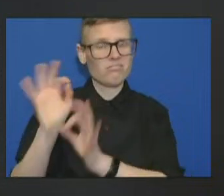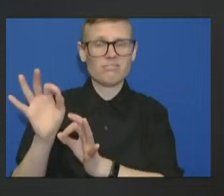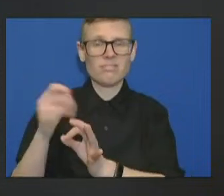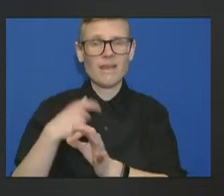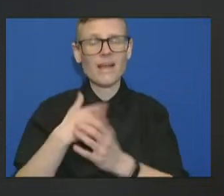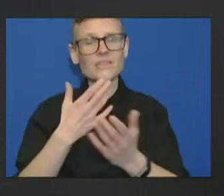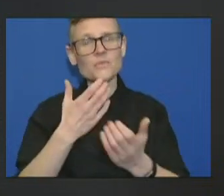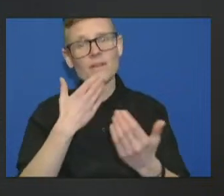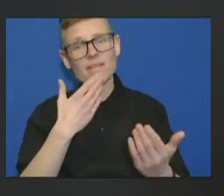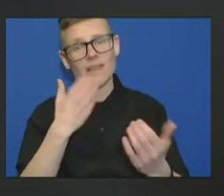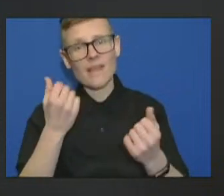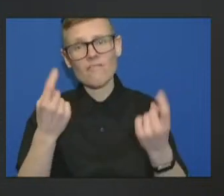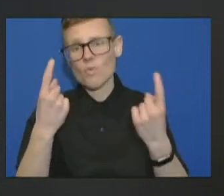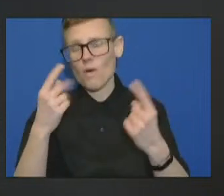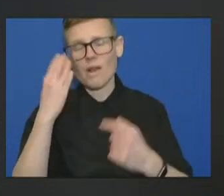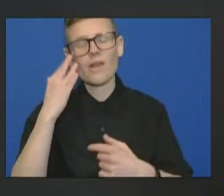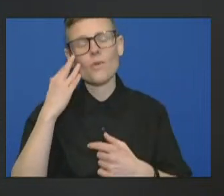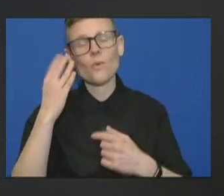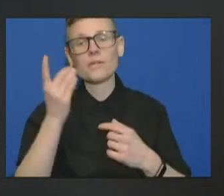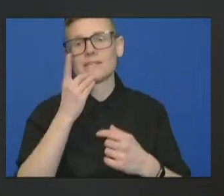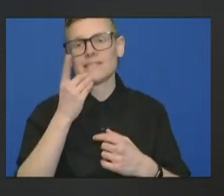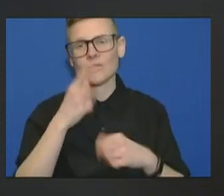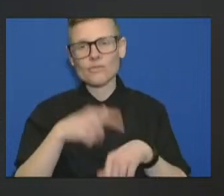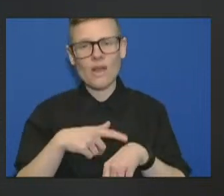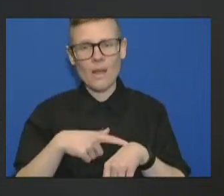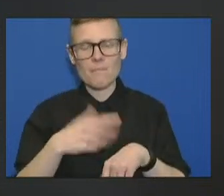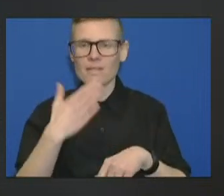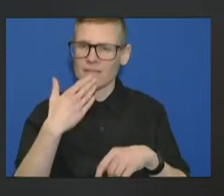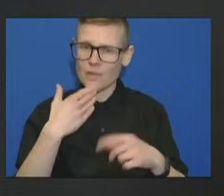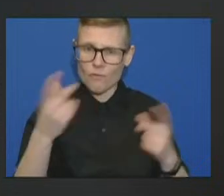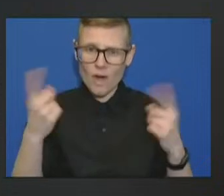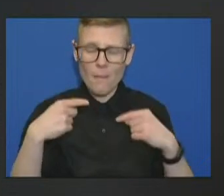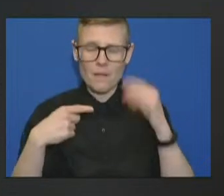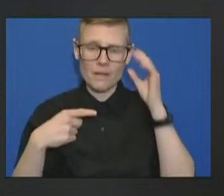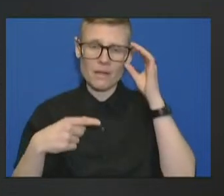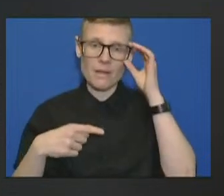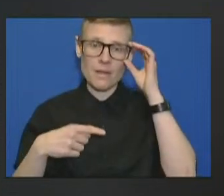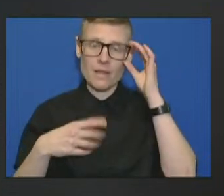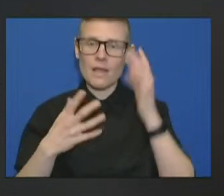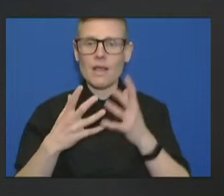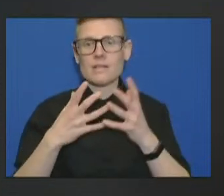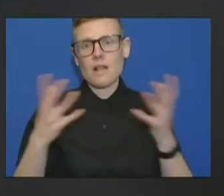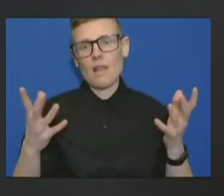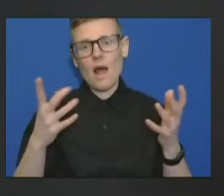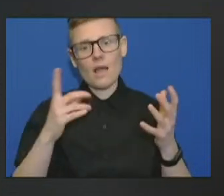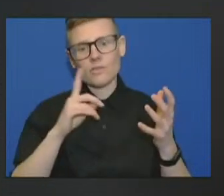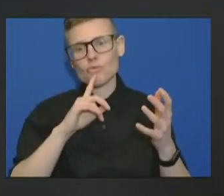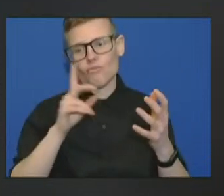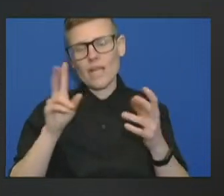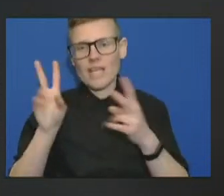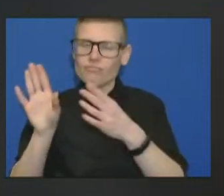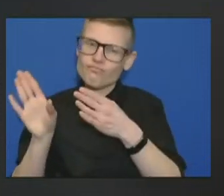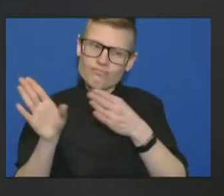Miss Yang nailed it. I just want to thank everybody for giving up